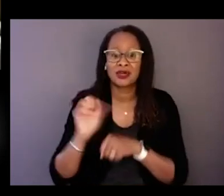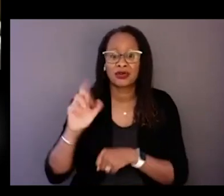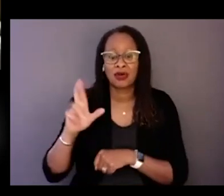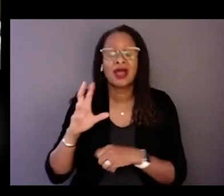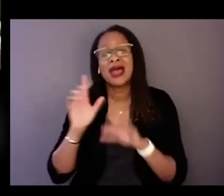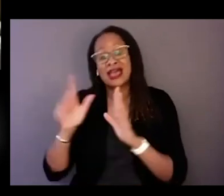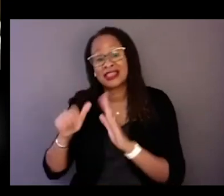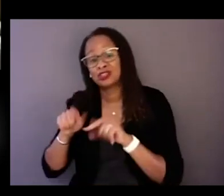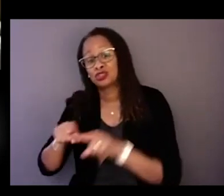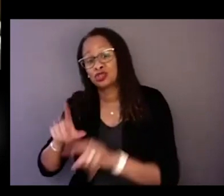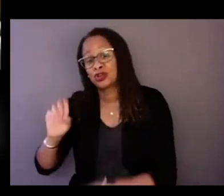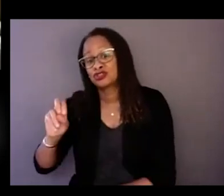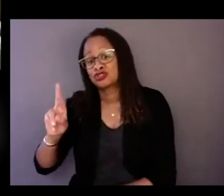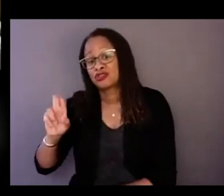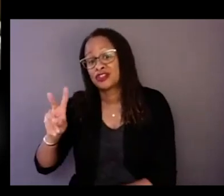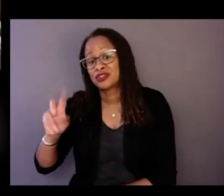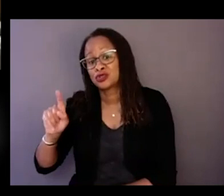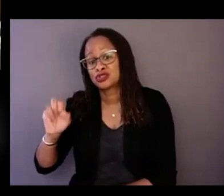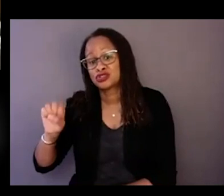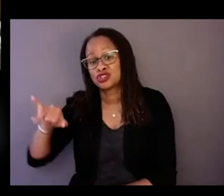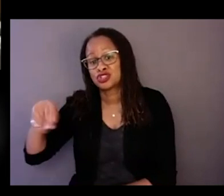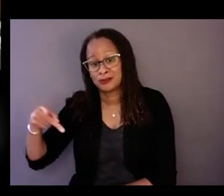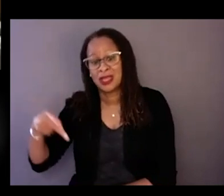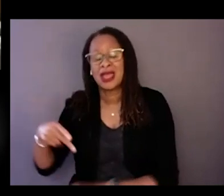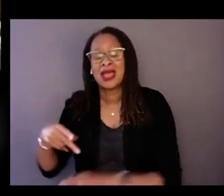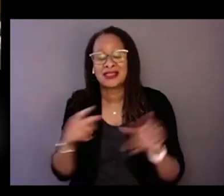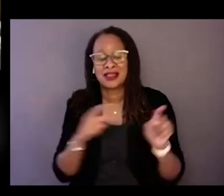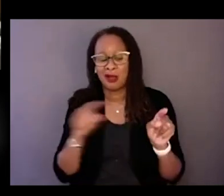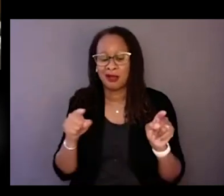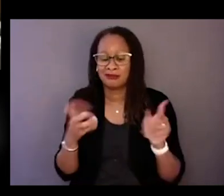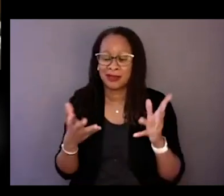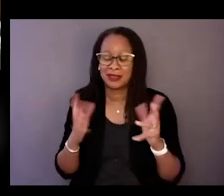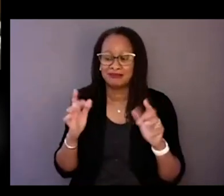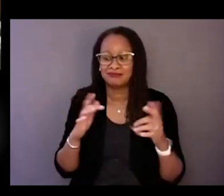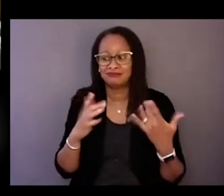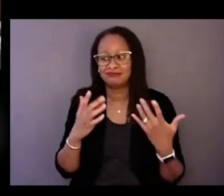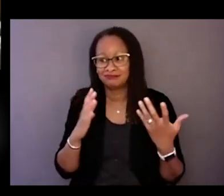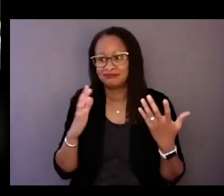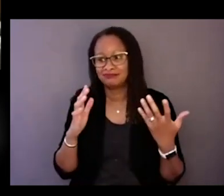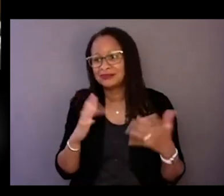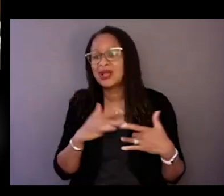was not necessarily or inevitable, but likely. Yeah, the seeds of everything